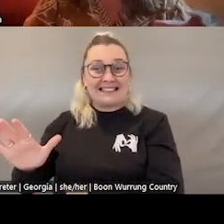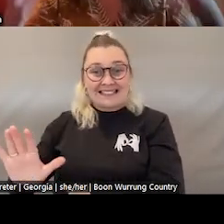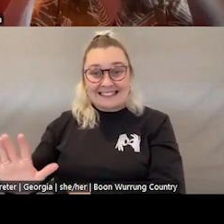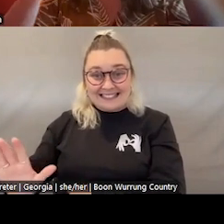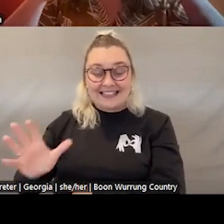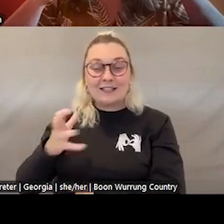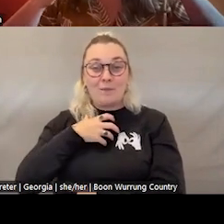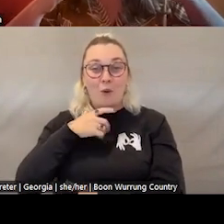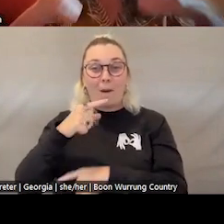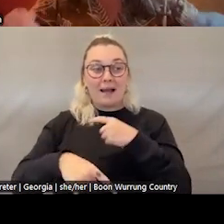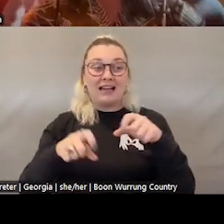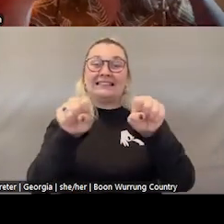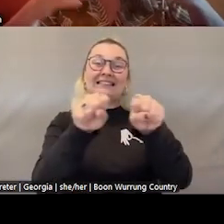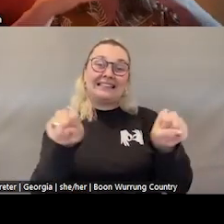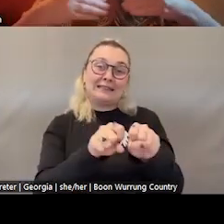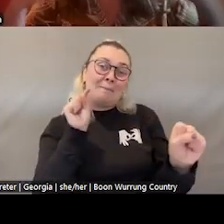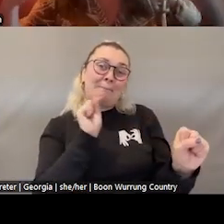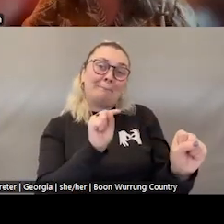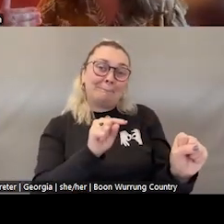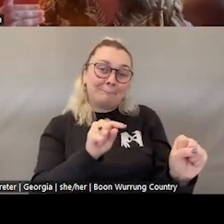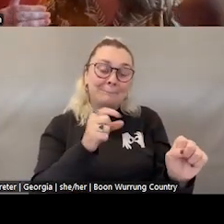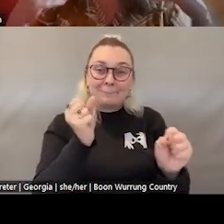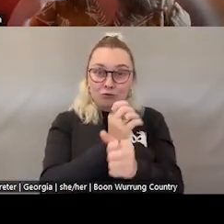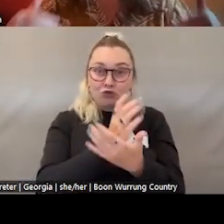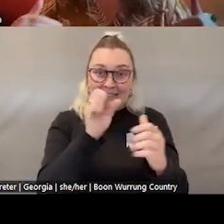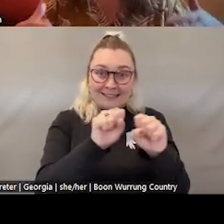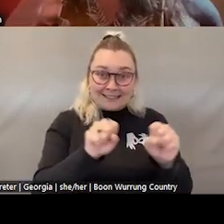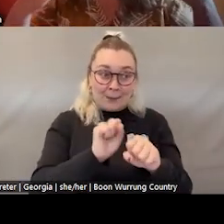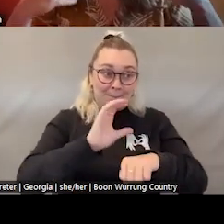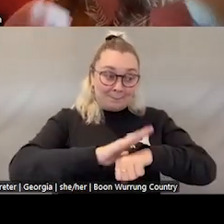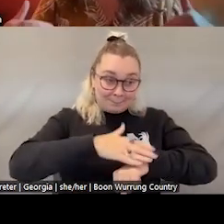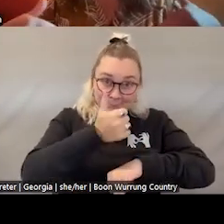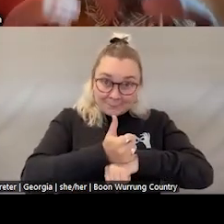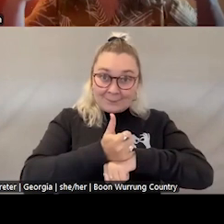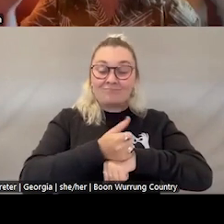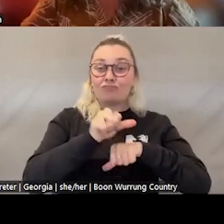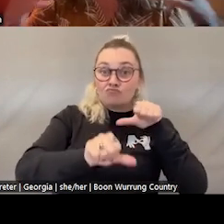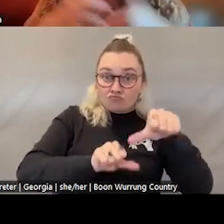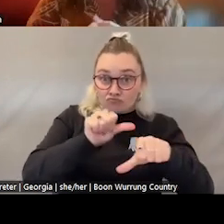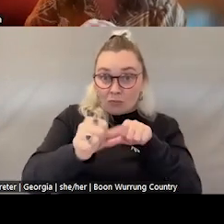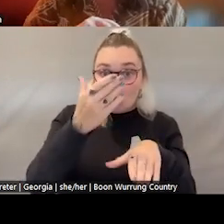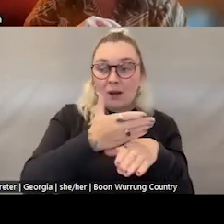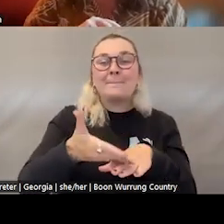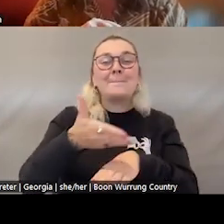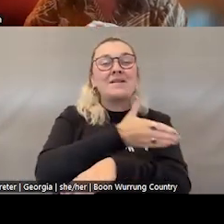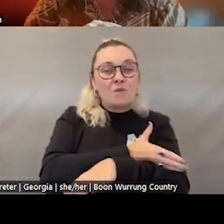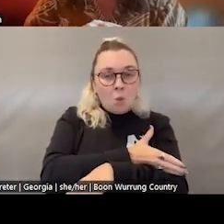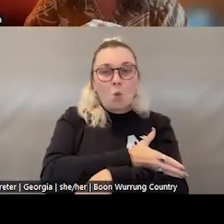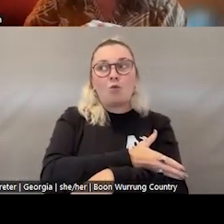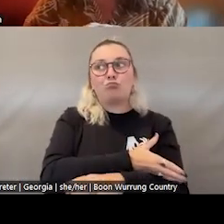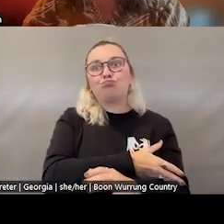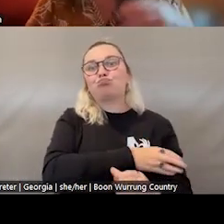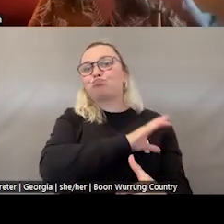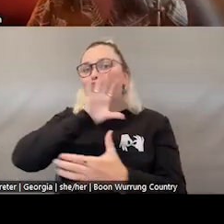about making sure the system is in place first and that is working, before we jump into a CRM.